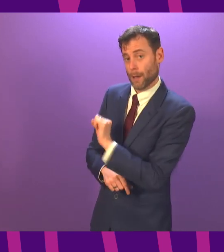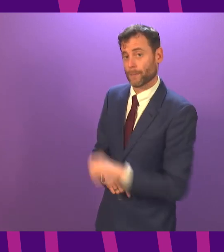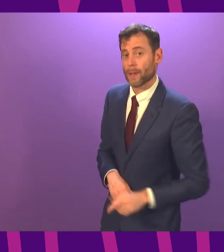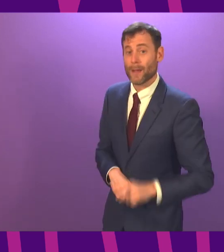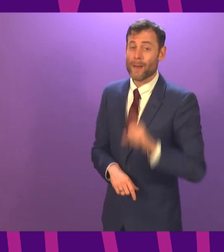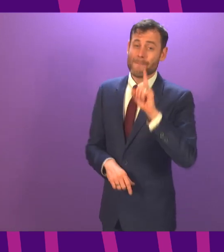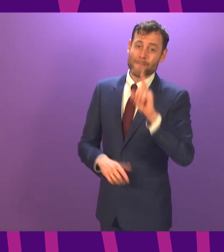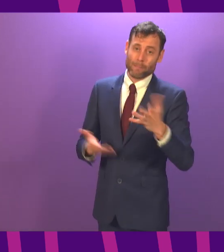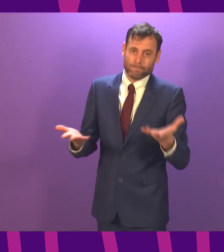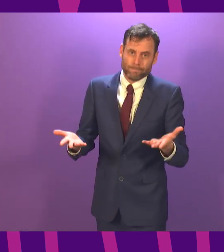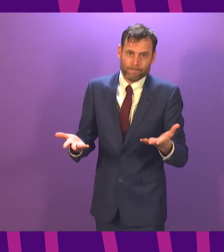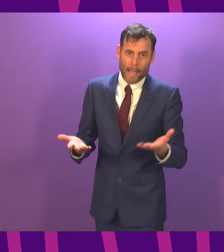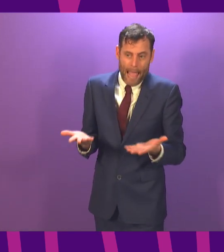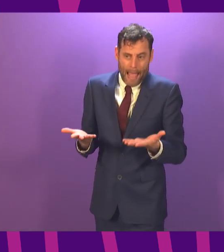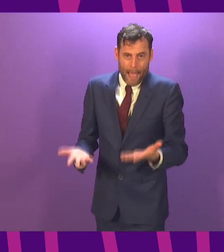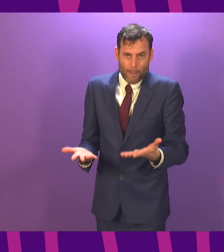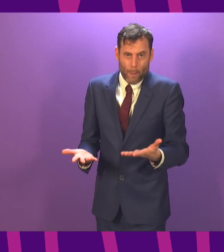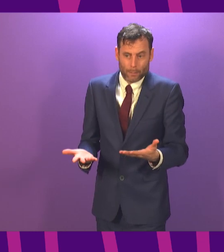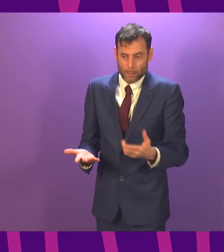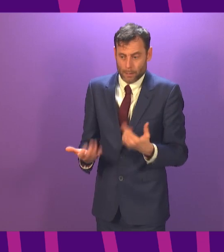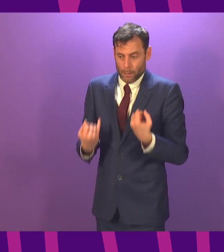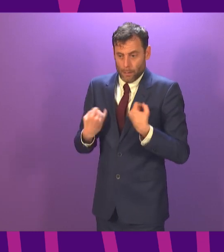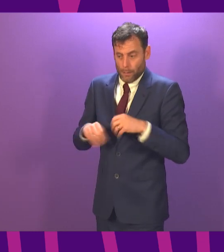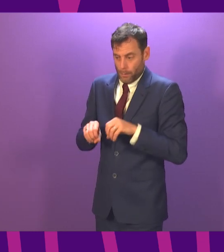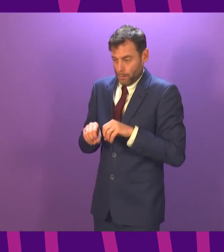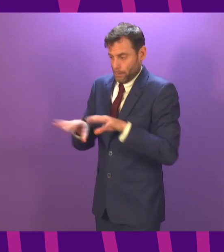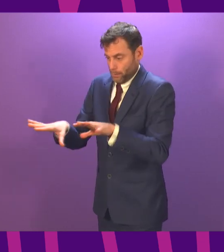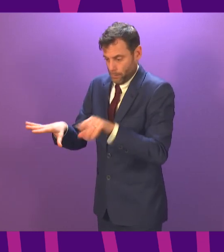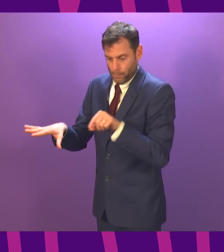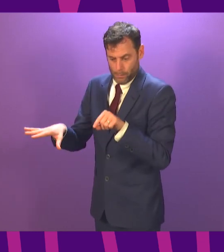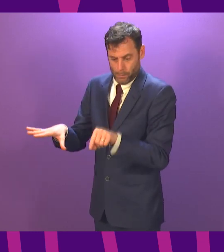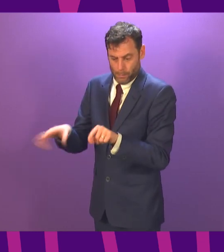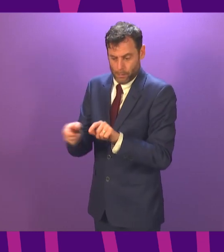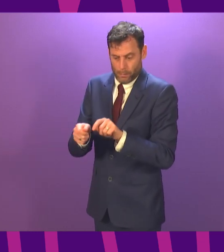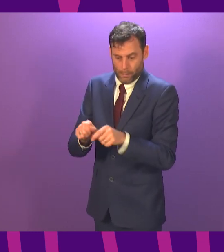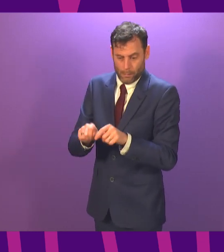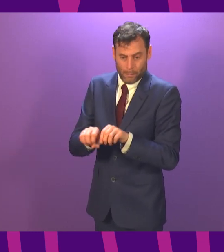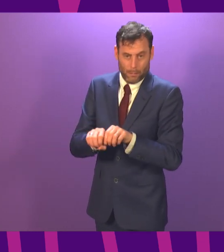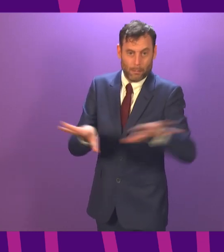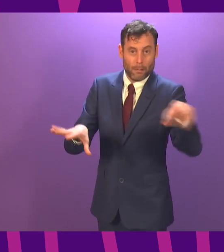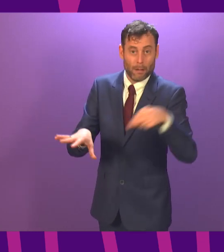with a strain of the virus that appears to be spreading perhaps 70 per cent faster than